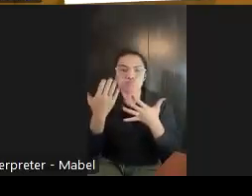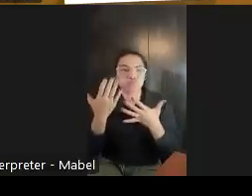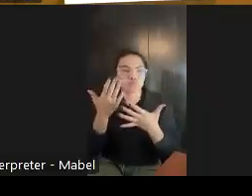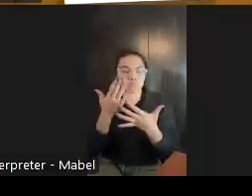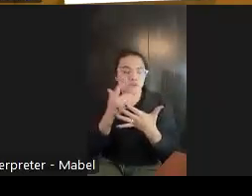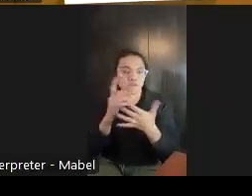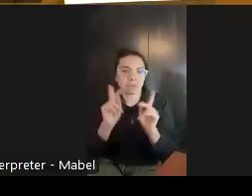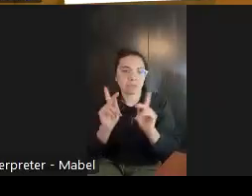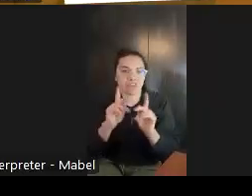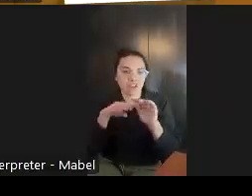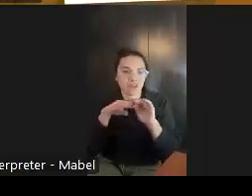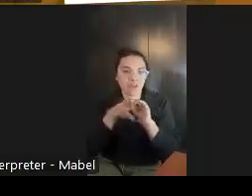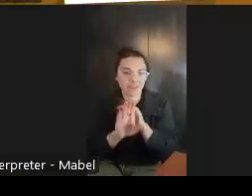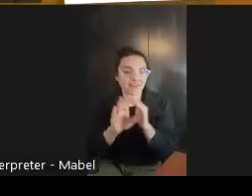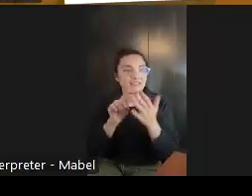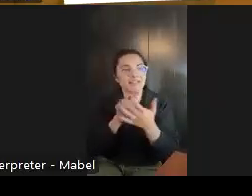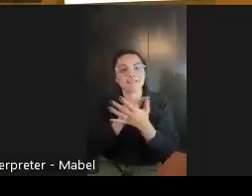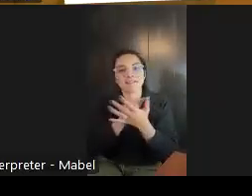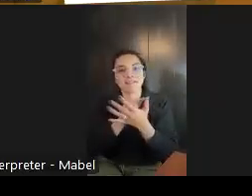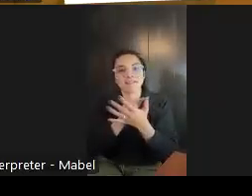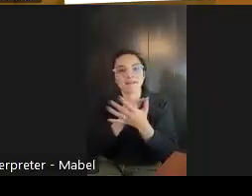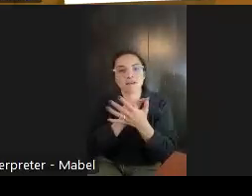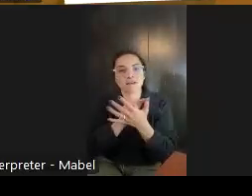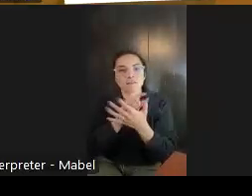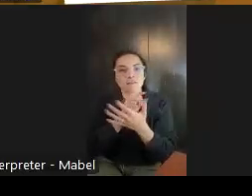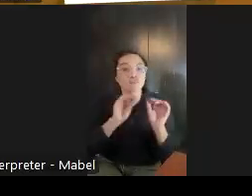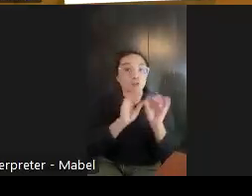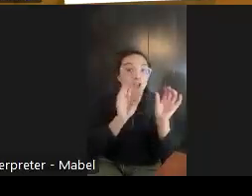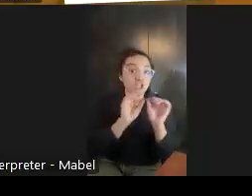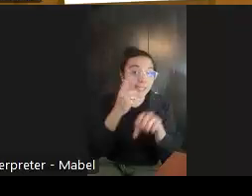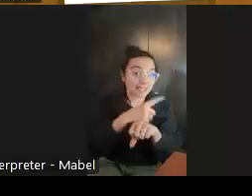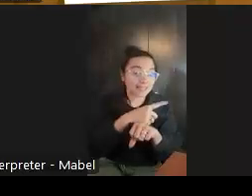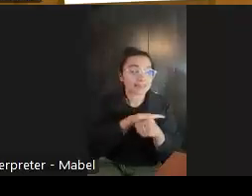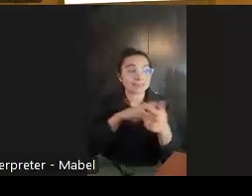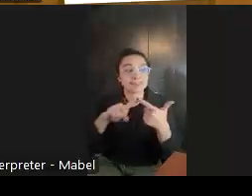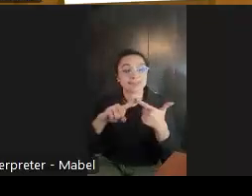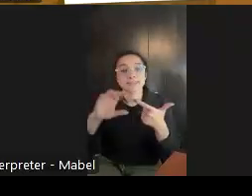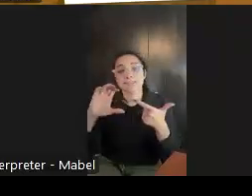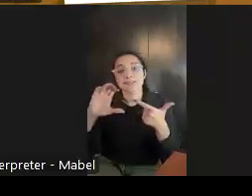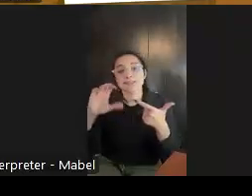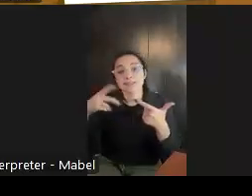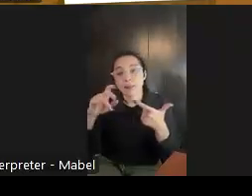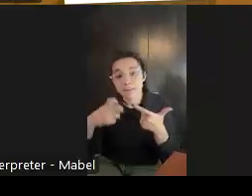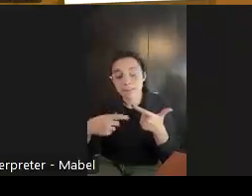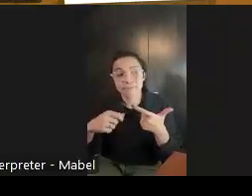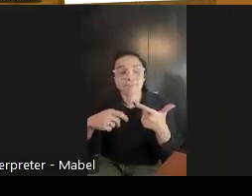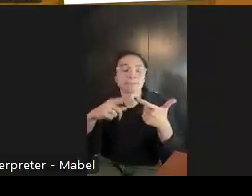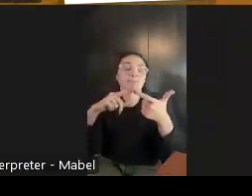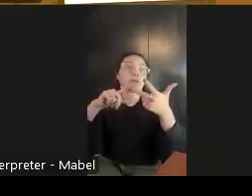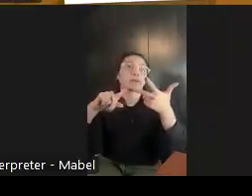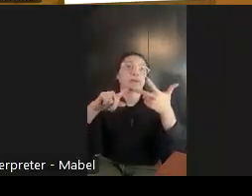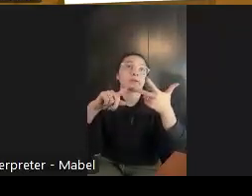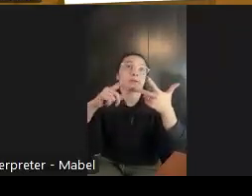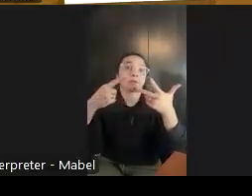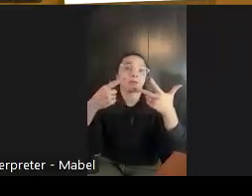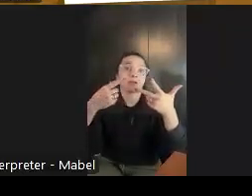Pediatric Emergency Center uh cpep the golisano um the the consultation own services in our community